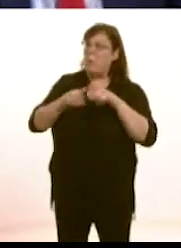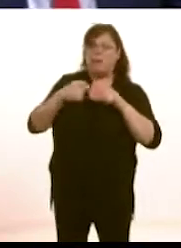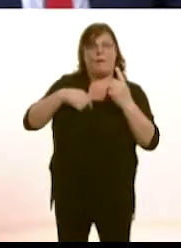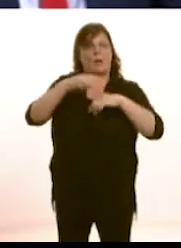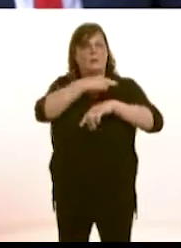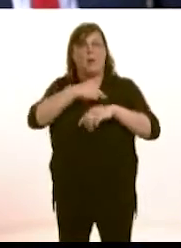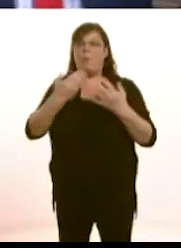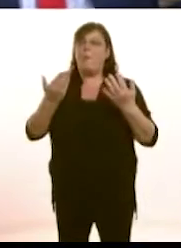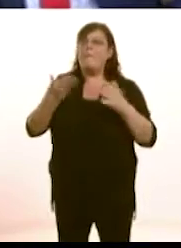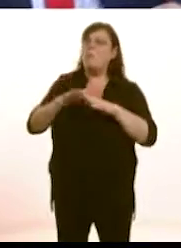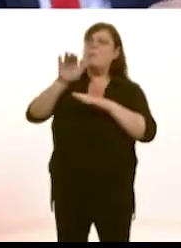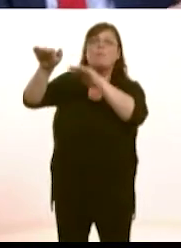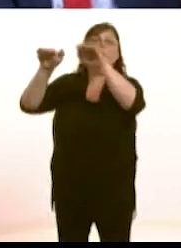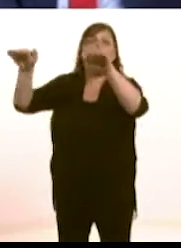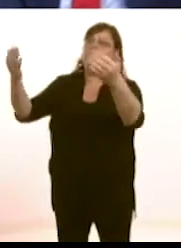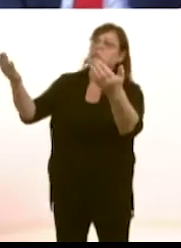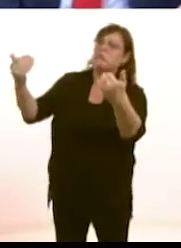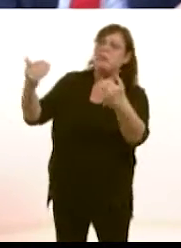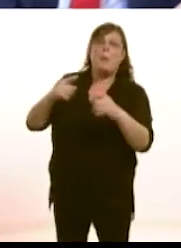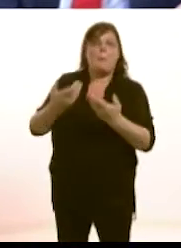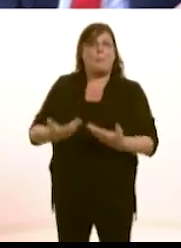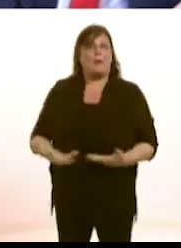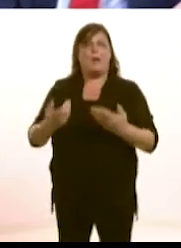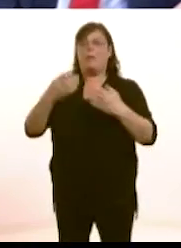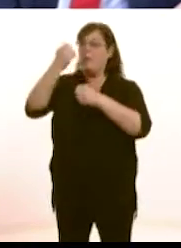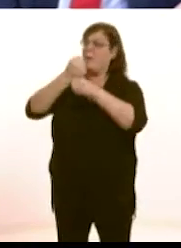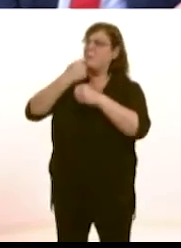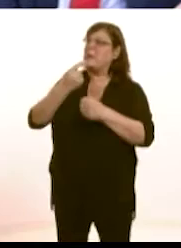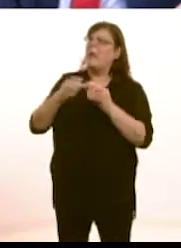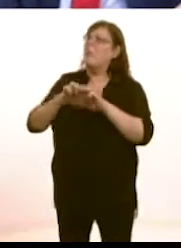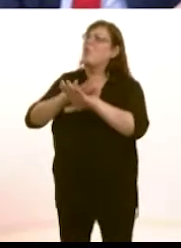been given today is, ëIf youíre not from the UK, donít come to the UK, youíre not